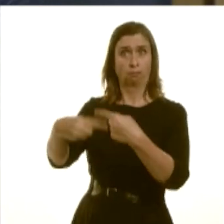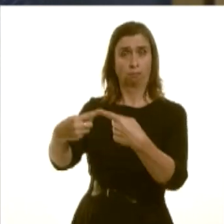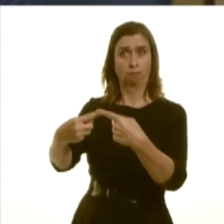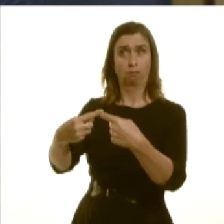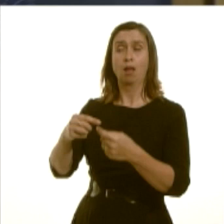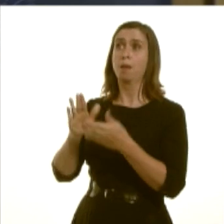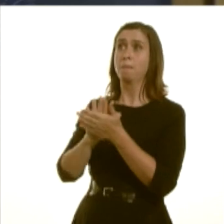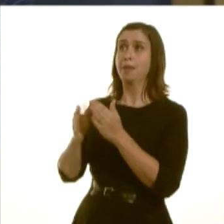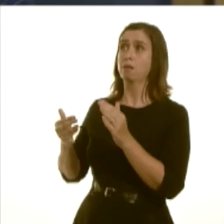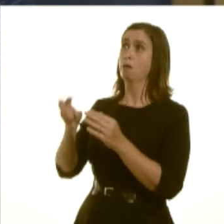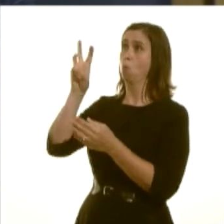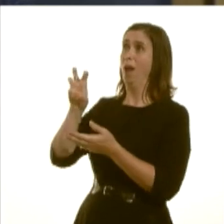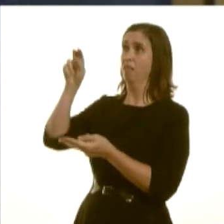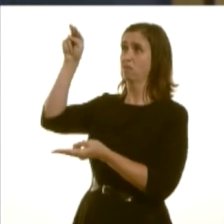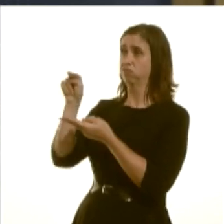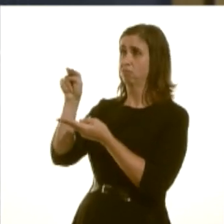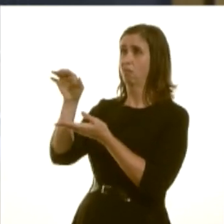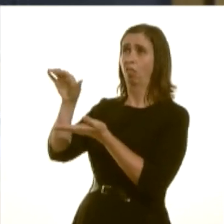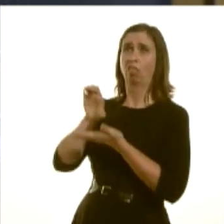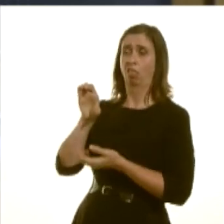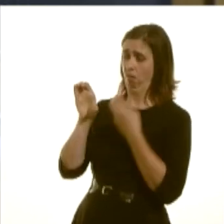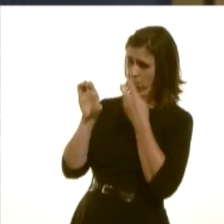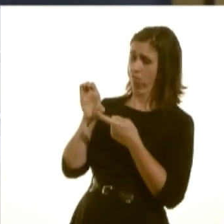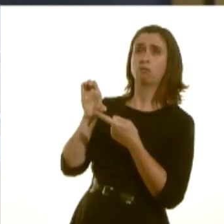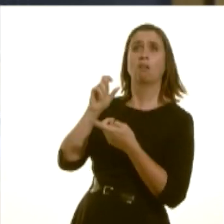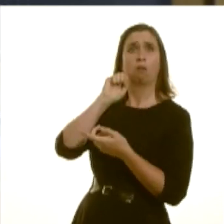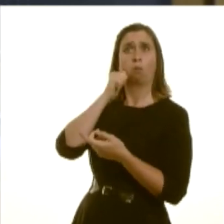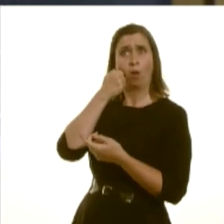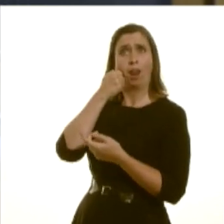underfunding for Wales will continue. By your own definition, that is not in Wales’s best